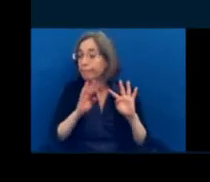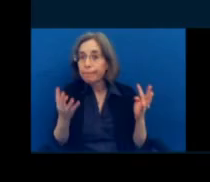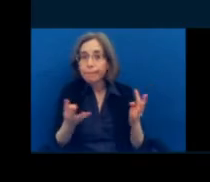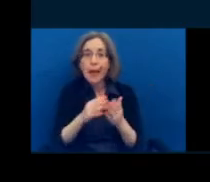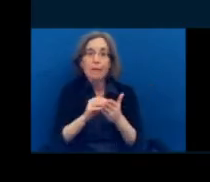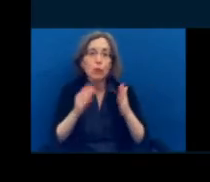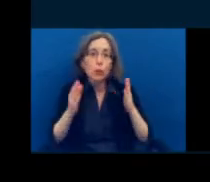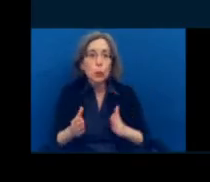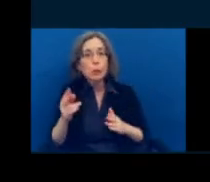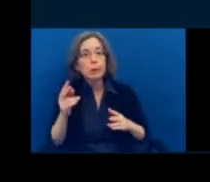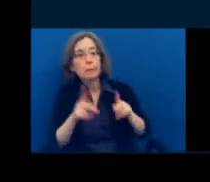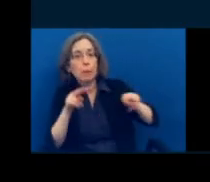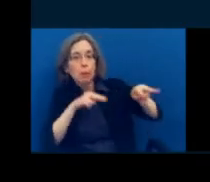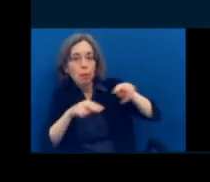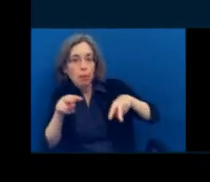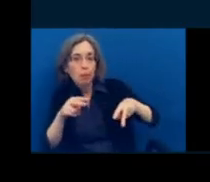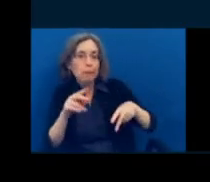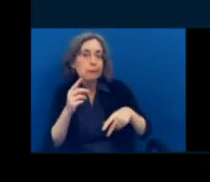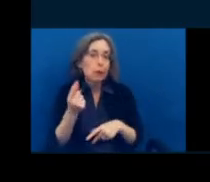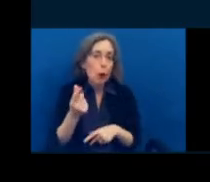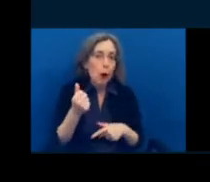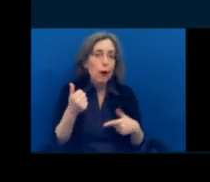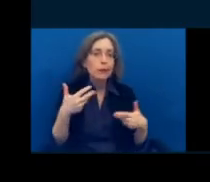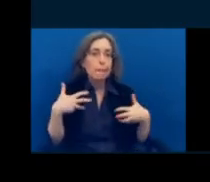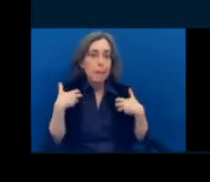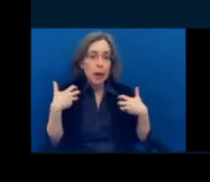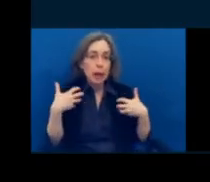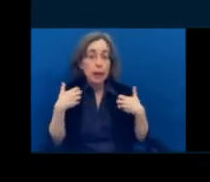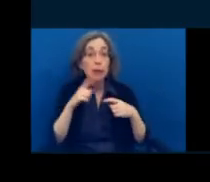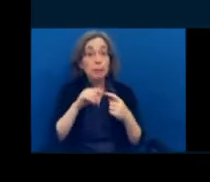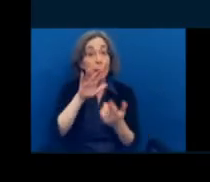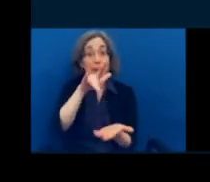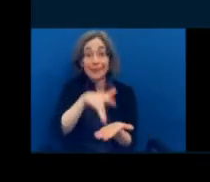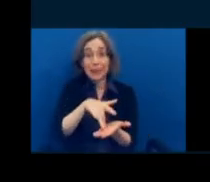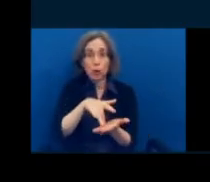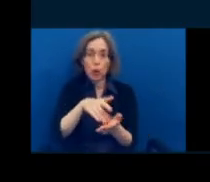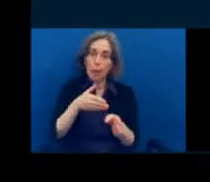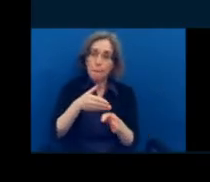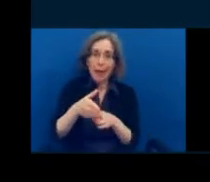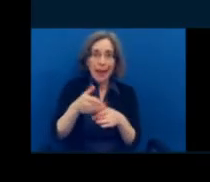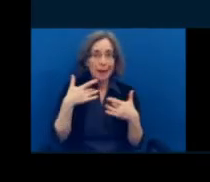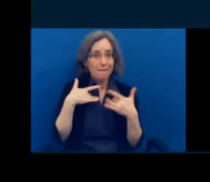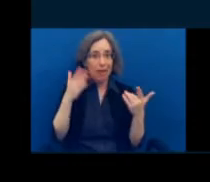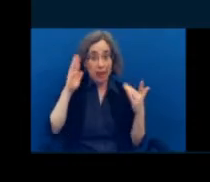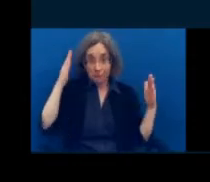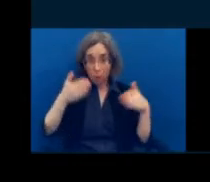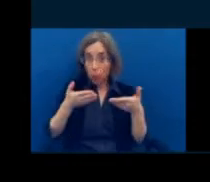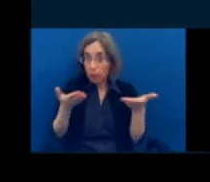MONKEYS BUT IN THE CENTER OF CHAOS IS THE MAIN EVENT, THE MAIN FOCUS, THE CADAVER.